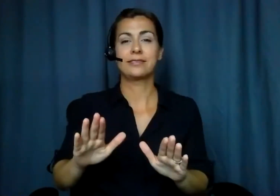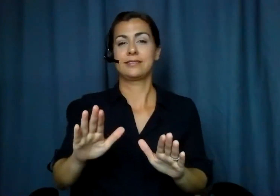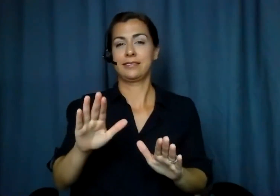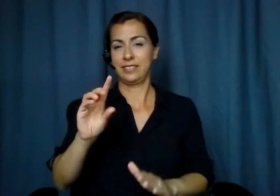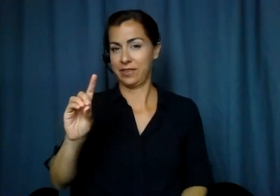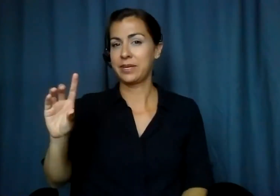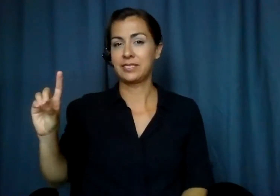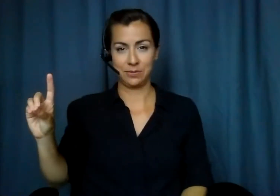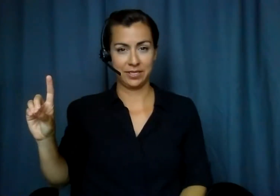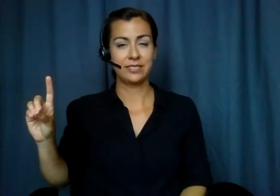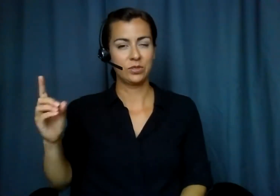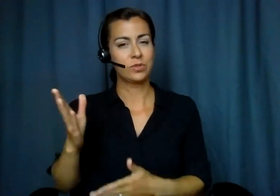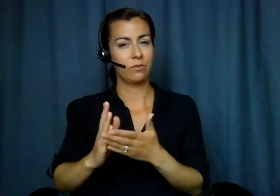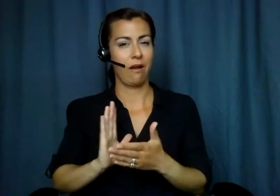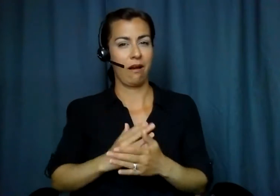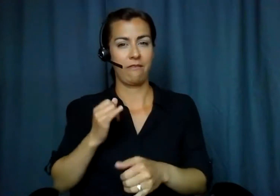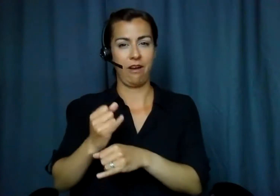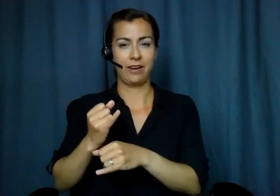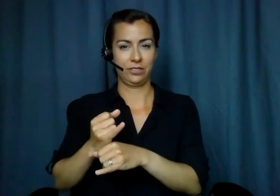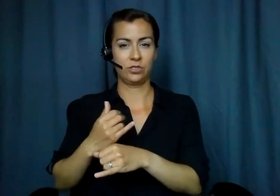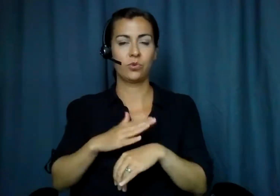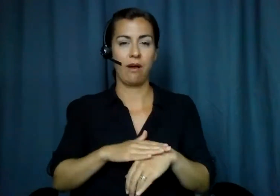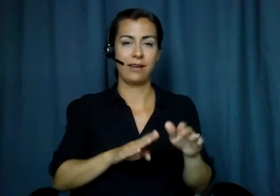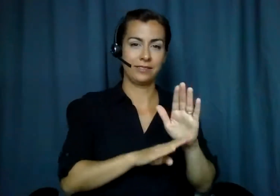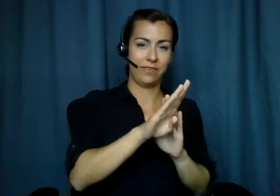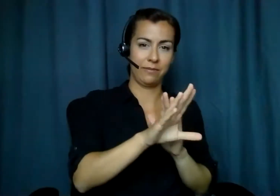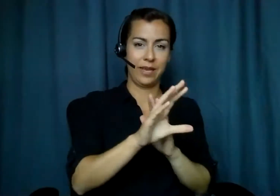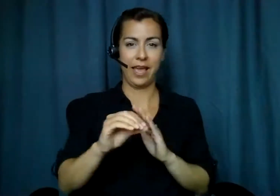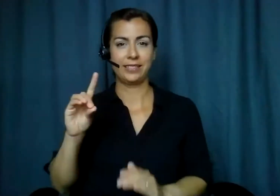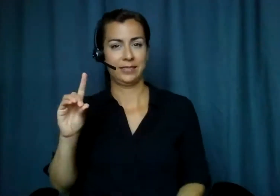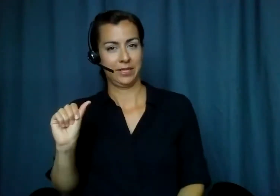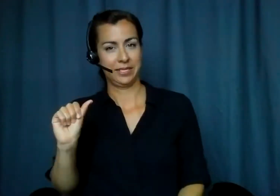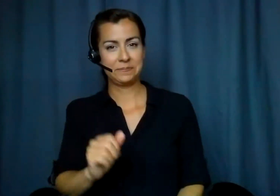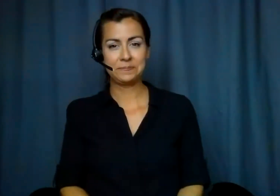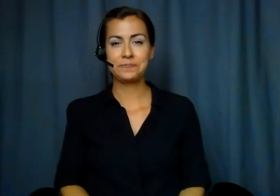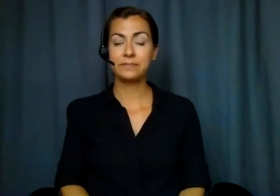and inclusive education. I have much gratitude for those who have come before